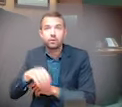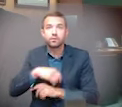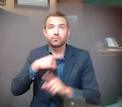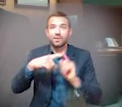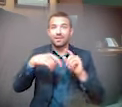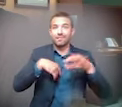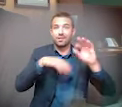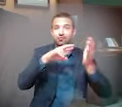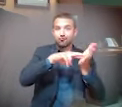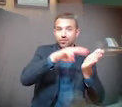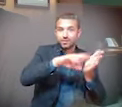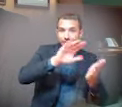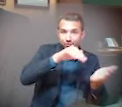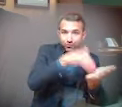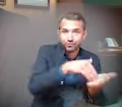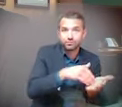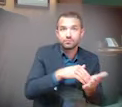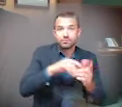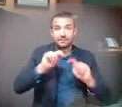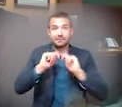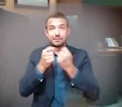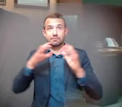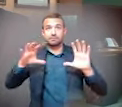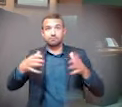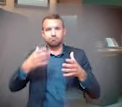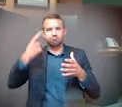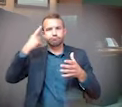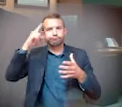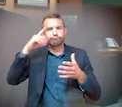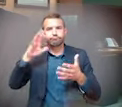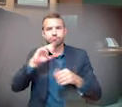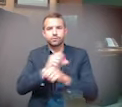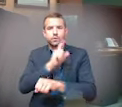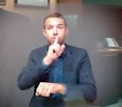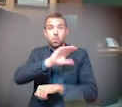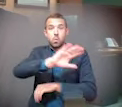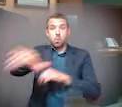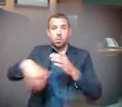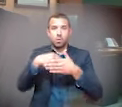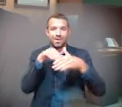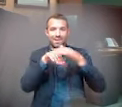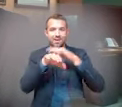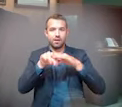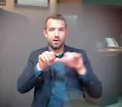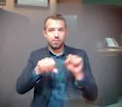She and her team ensure that visitors experience a welcoming environment that accommodates individuals